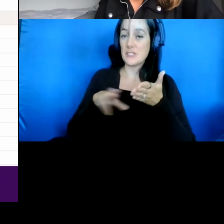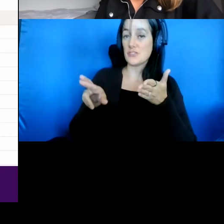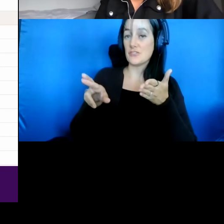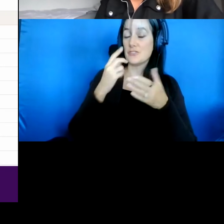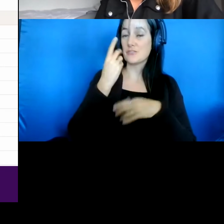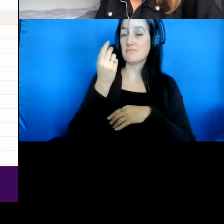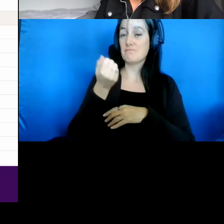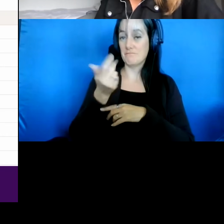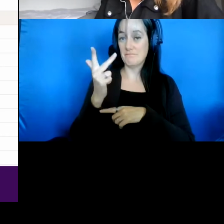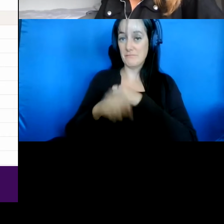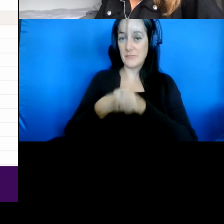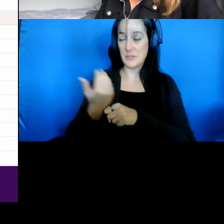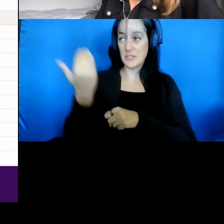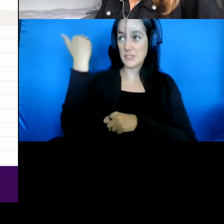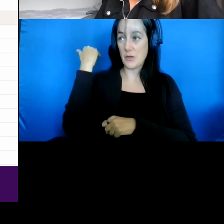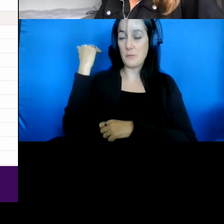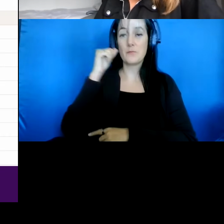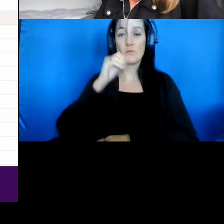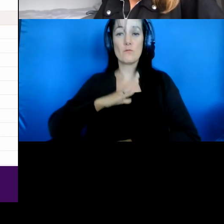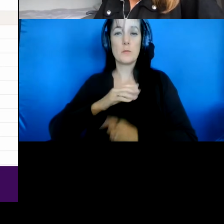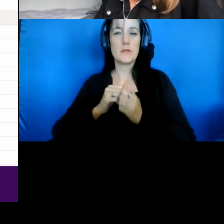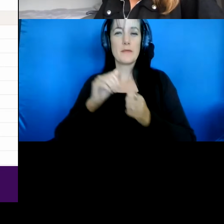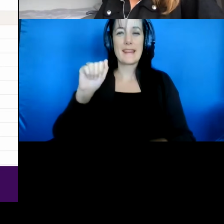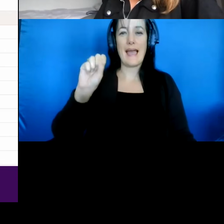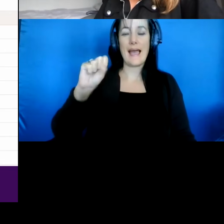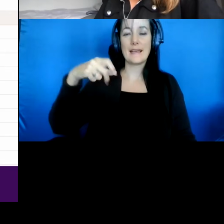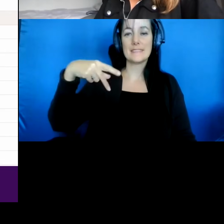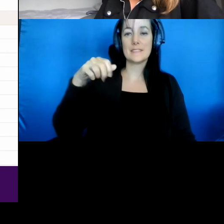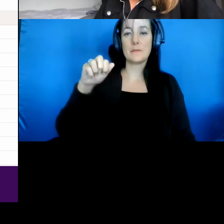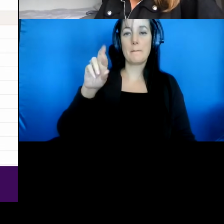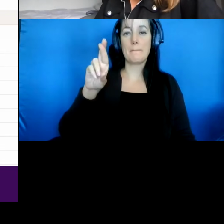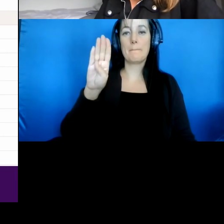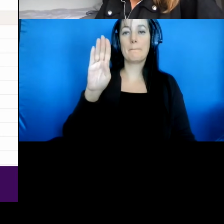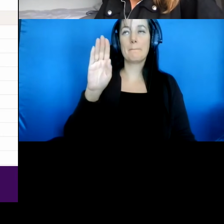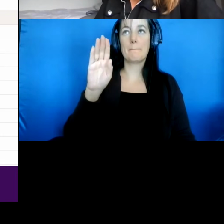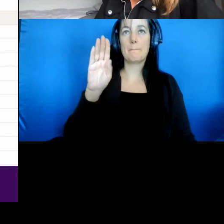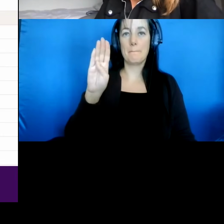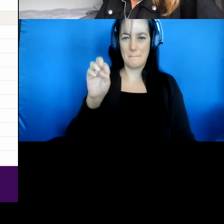a lady who had Aspergers, and she was unmobile and was looking at page of listings